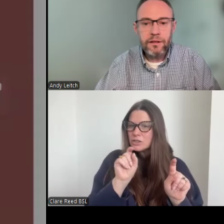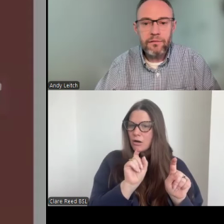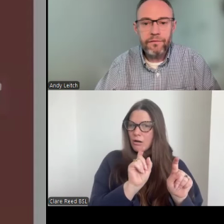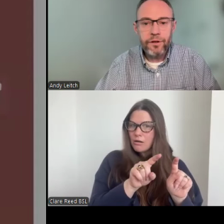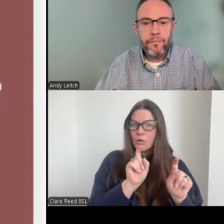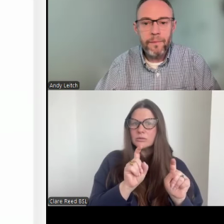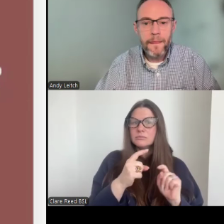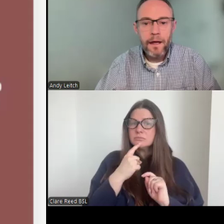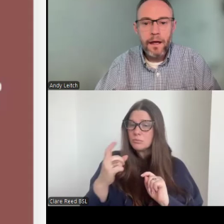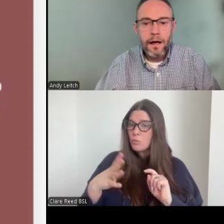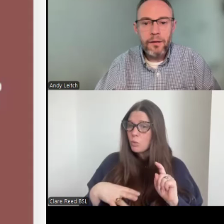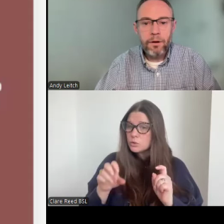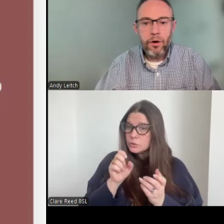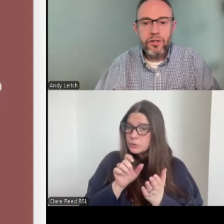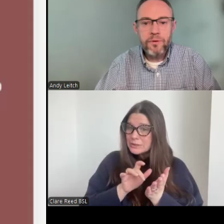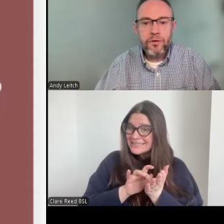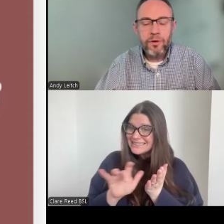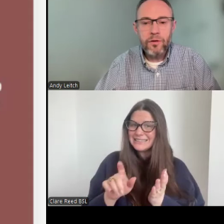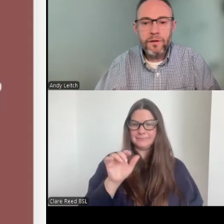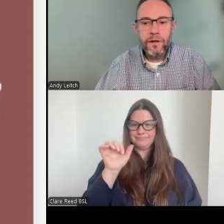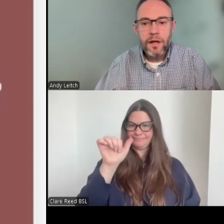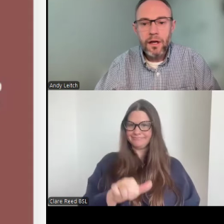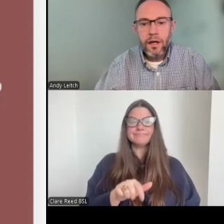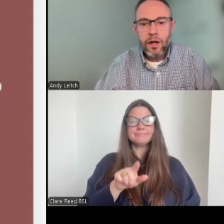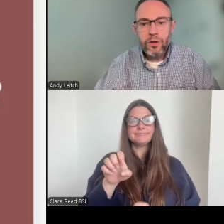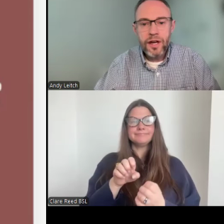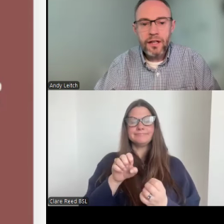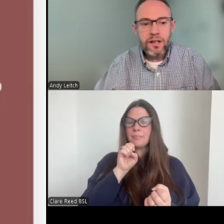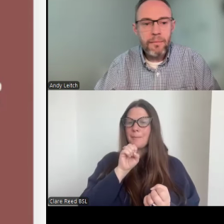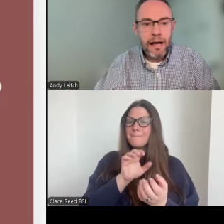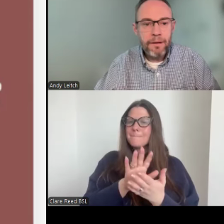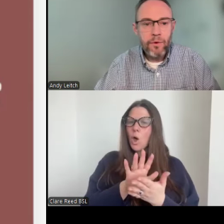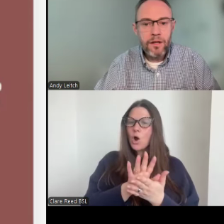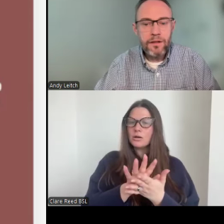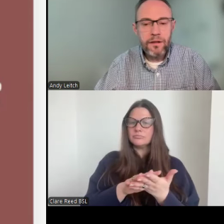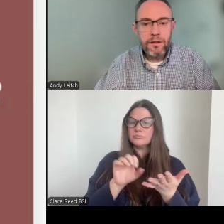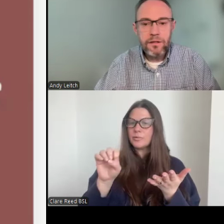Confirm. The blog has been removed. Contact, I'm happy with.